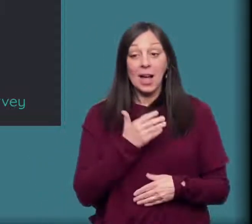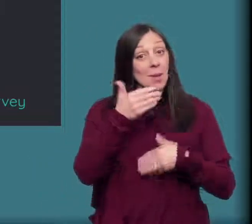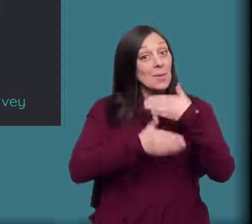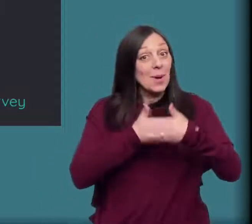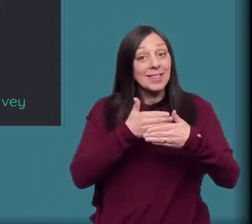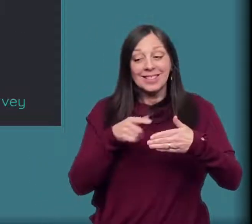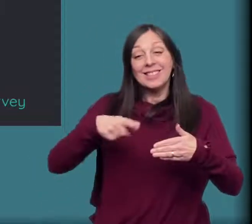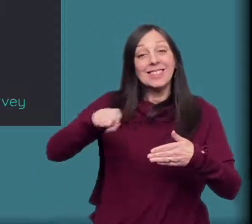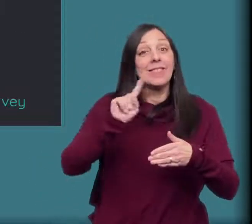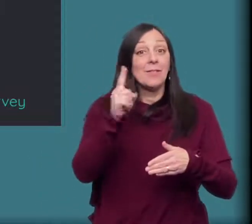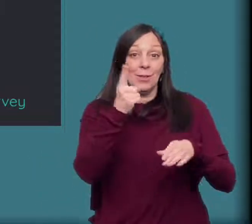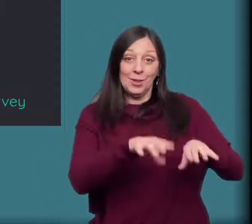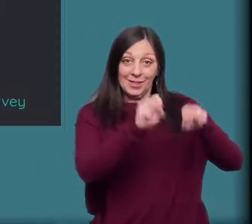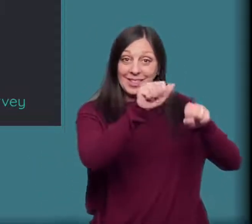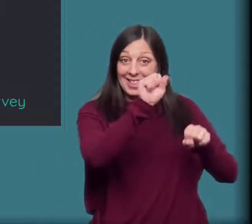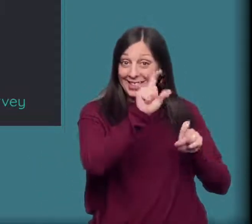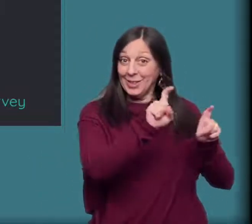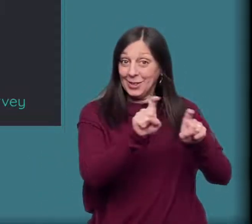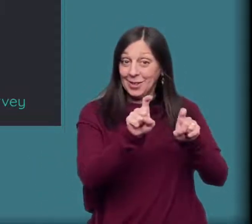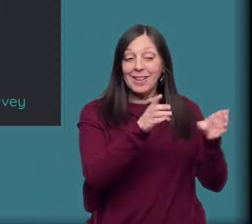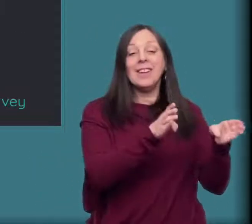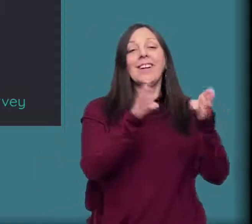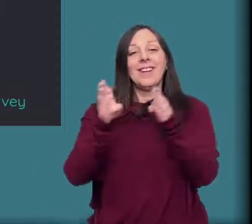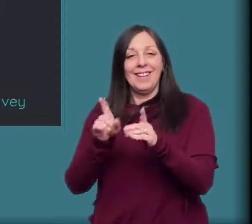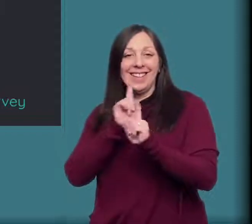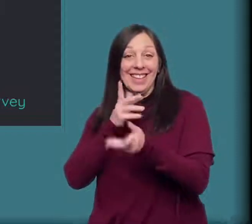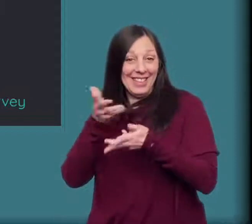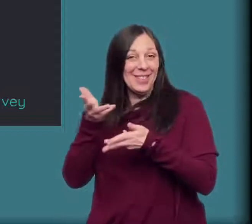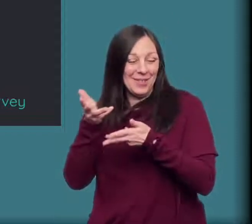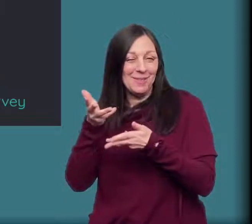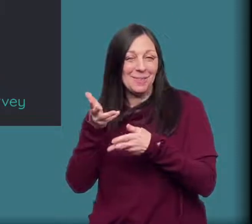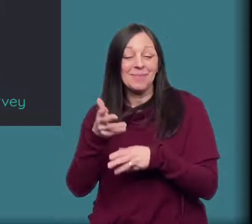In the semi structured interviews, our main findings included using English centric tools